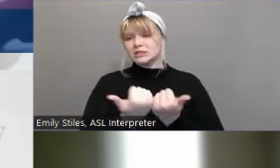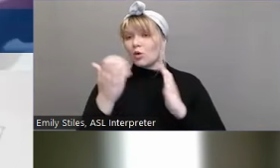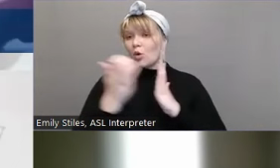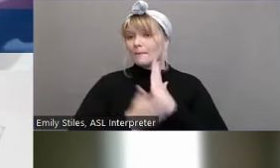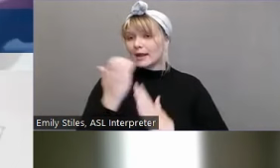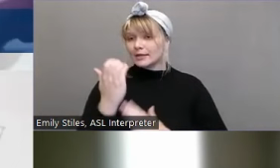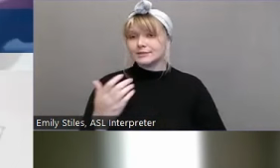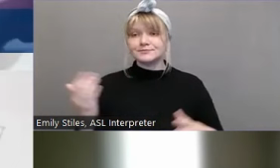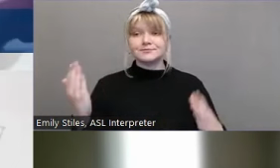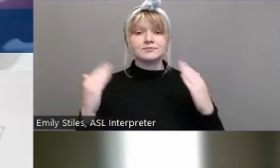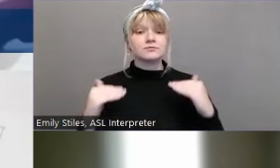sharing of best practices.